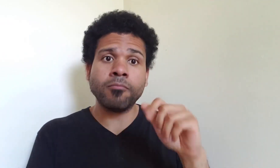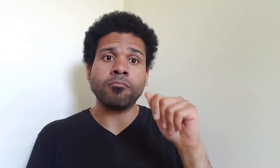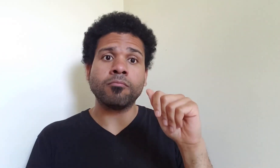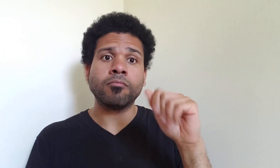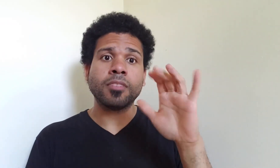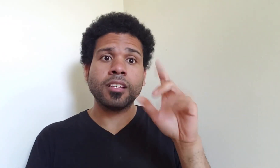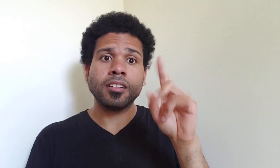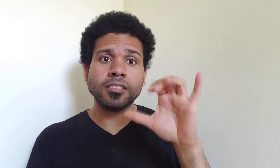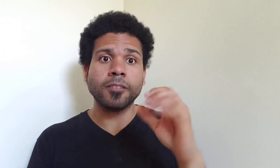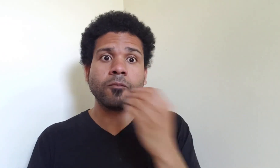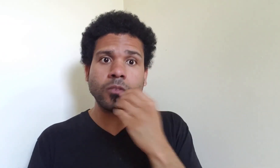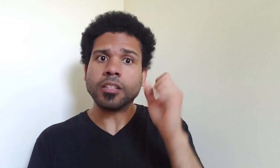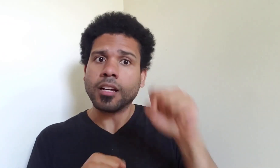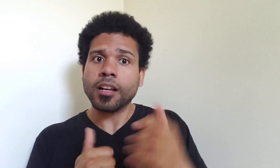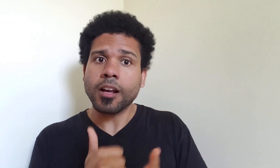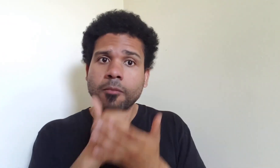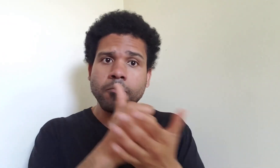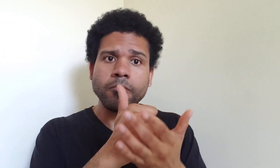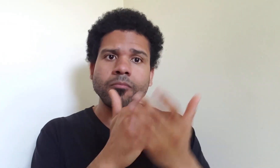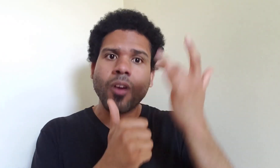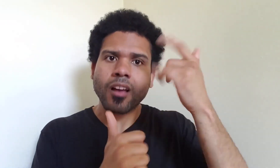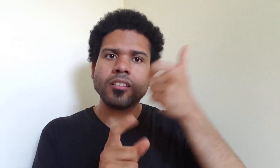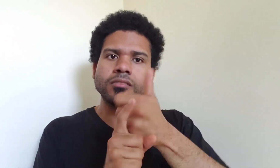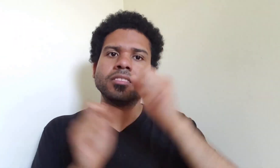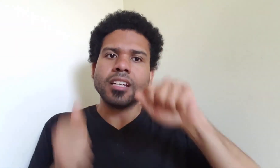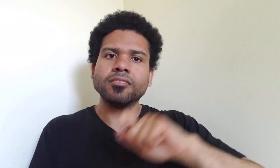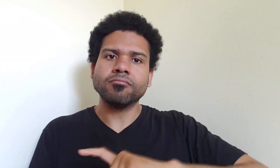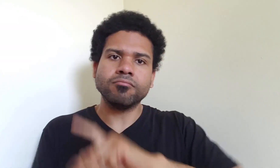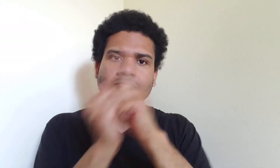Sometimes acidic food can help the body improve its alkaline condition.